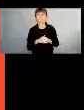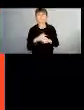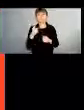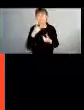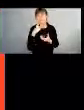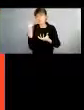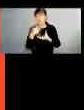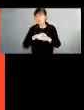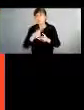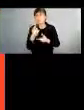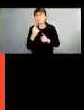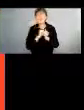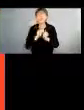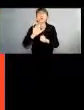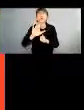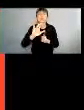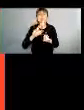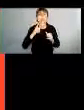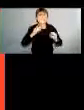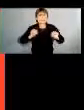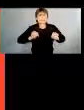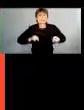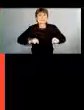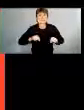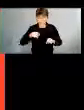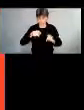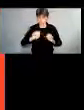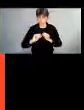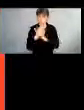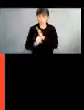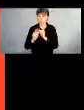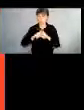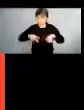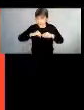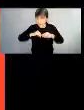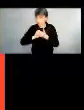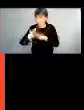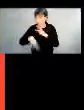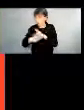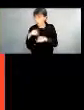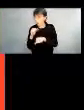your capacity to undertake the work, such as examples of previous work or projects,